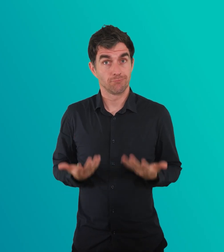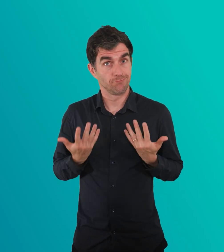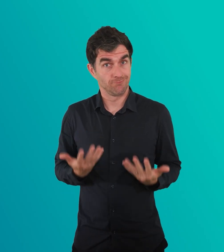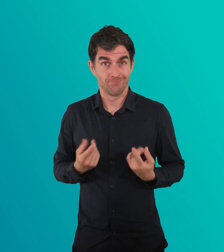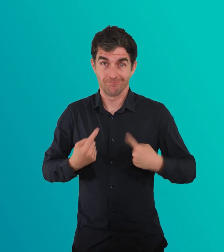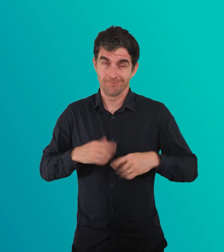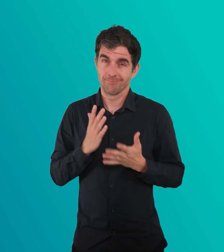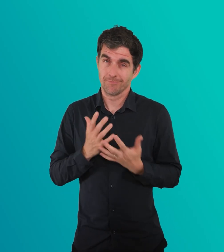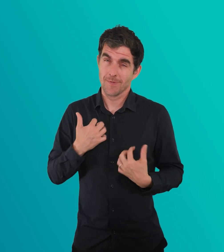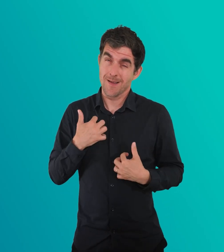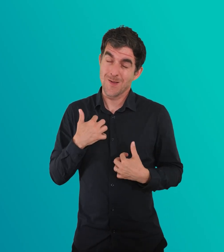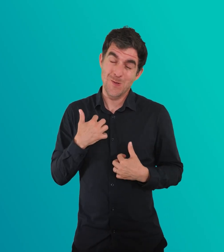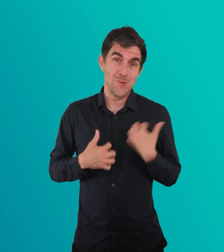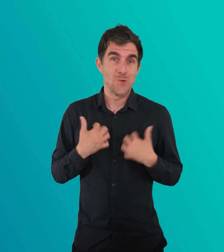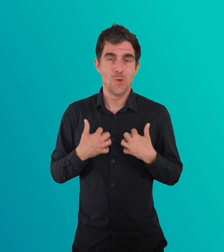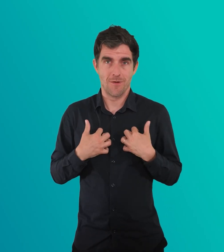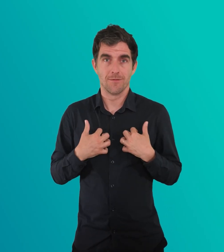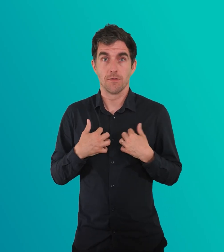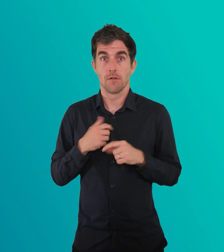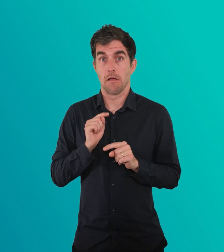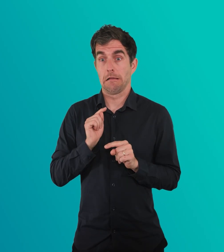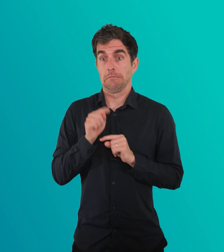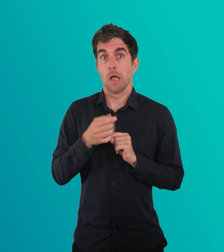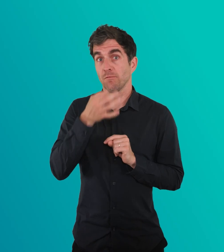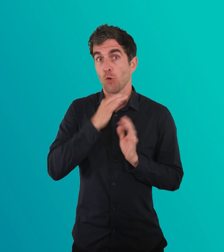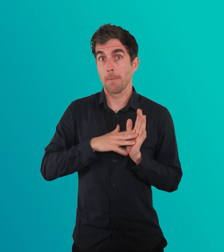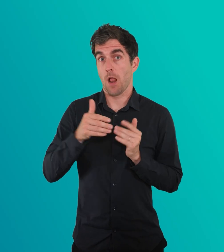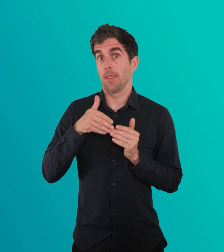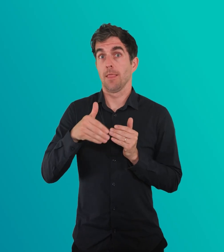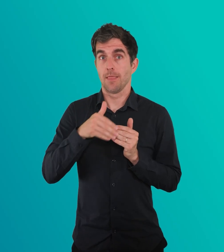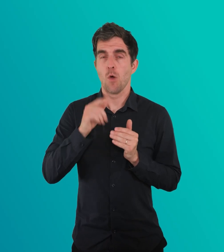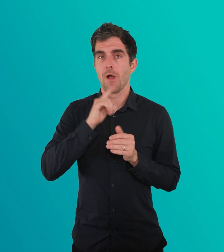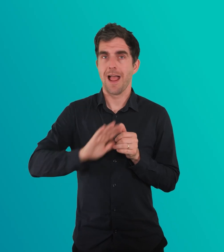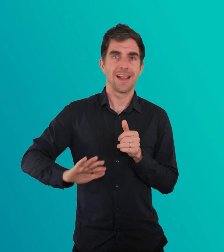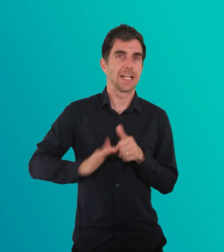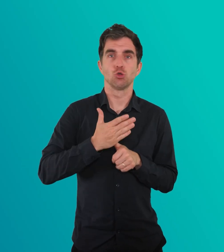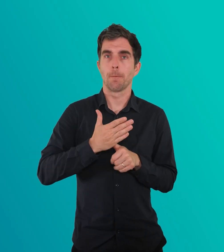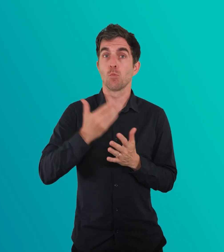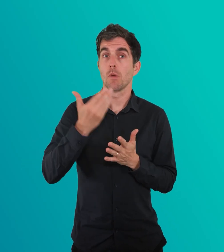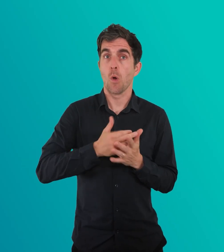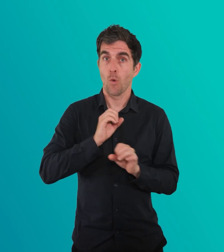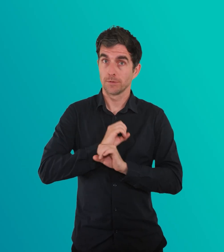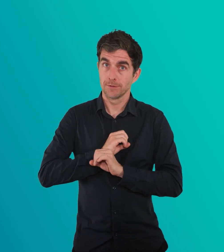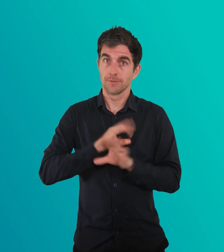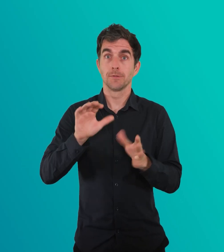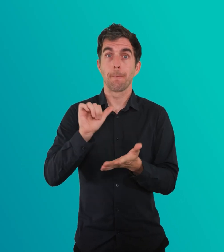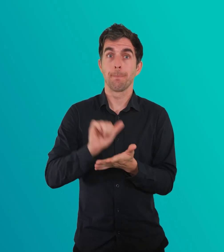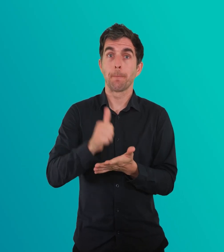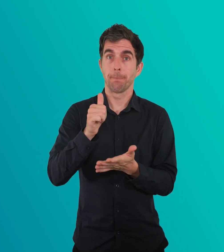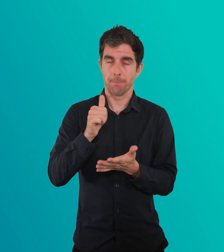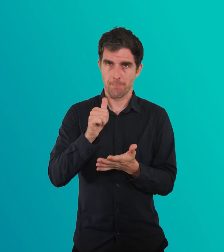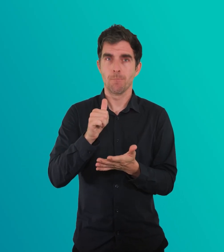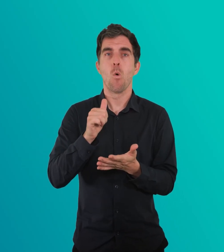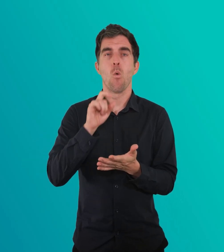Meanwhile, we look forward to publishing an interim report in the coming months